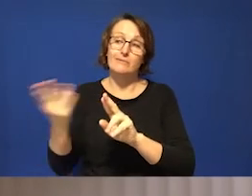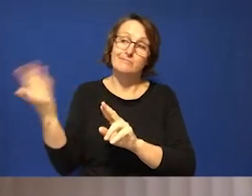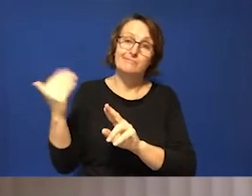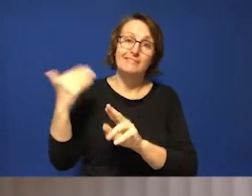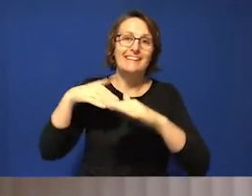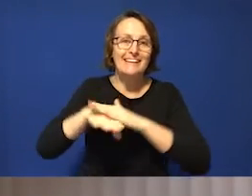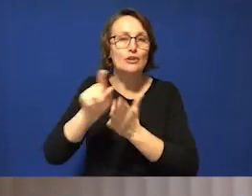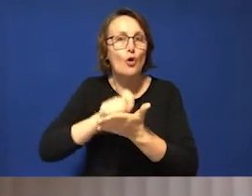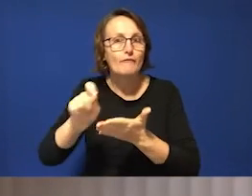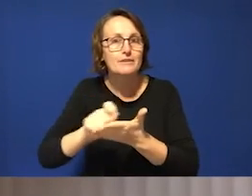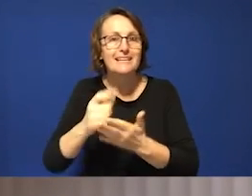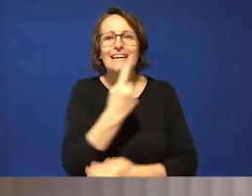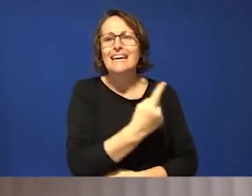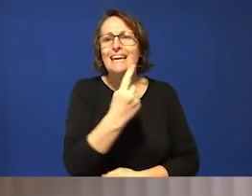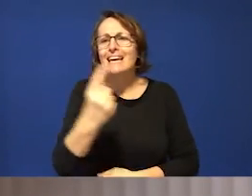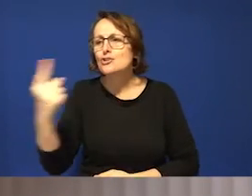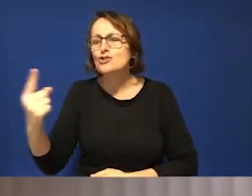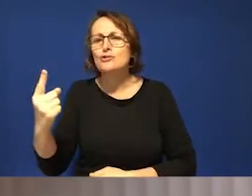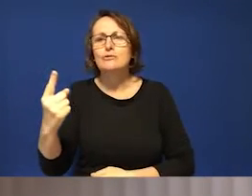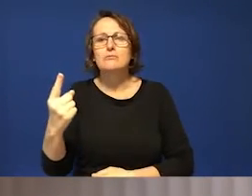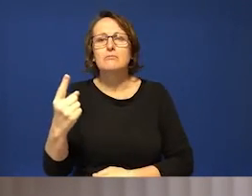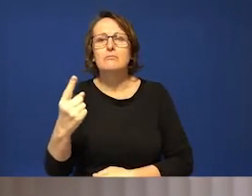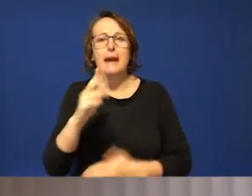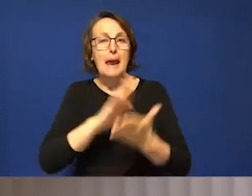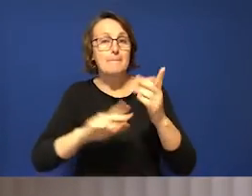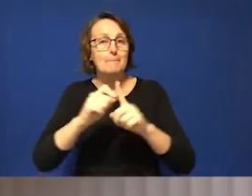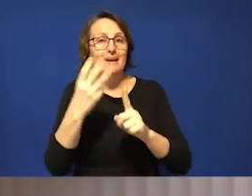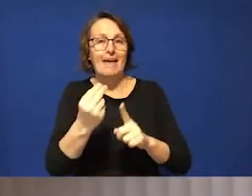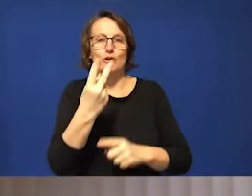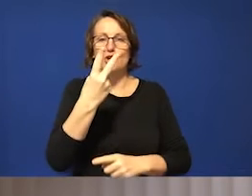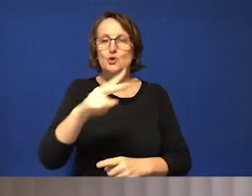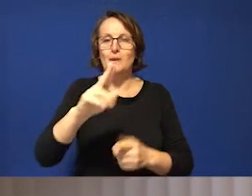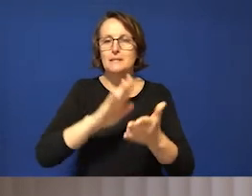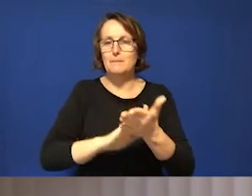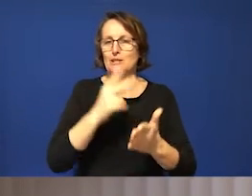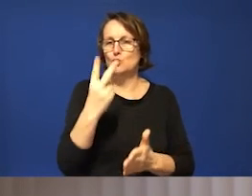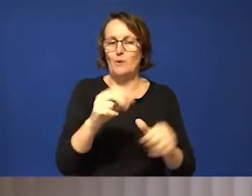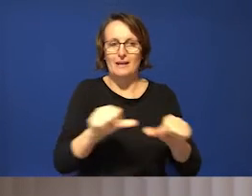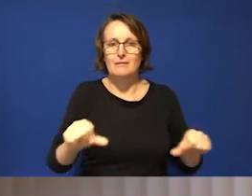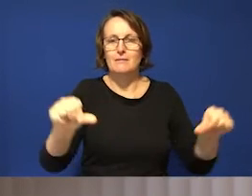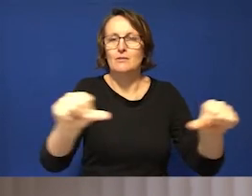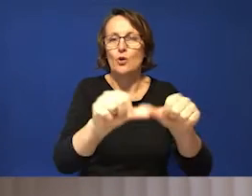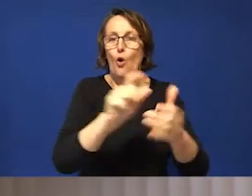Each member gets sort of a 20 square meter office, which is meant to accommodate the member and up to two staff.